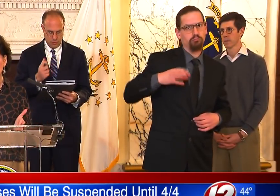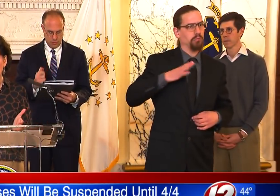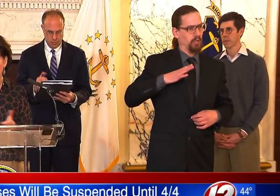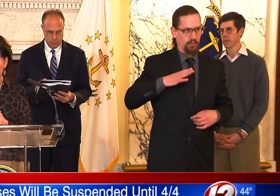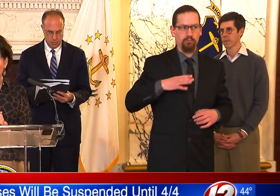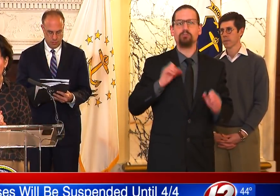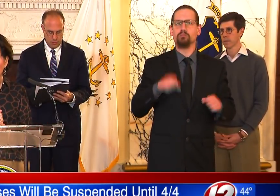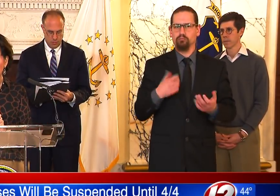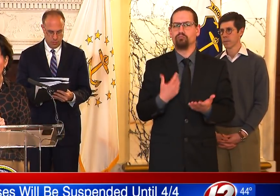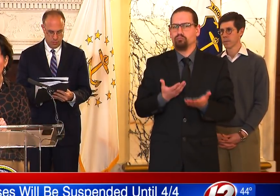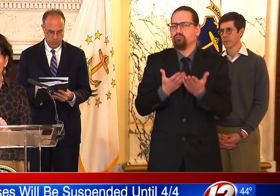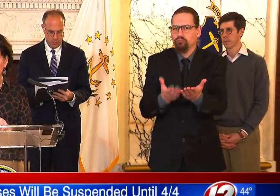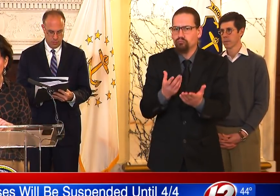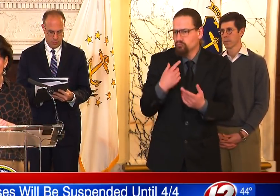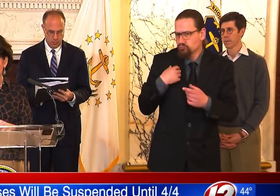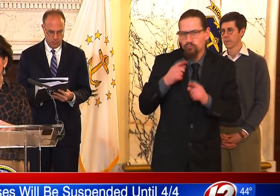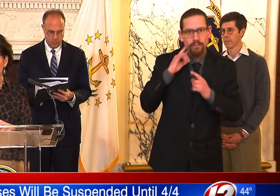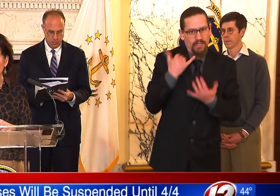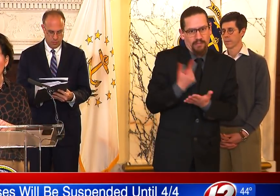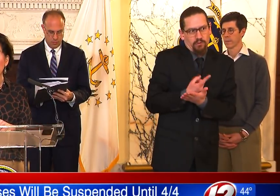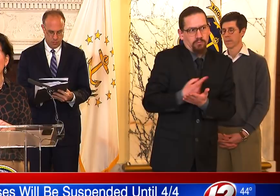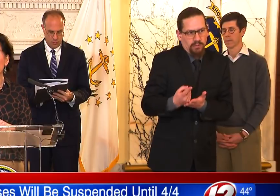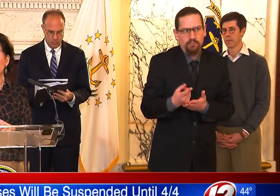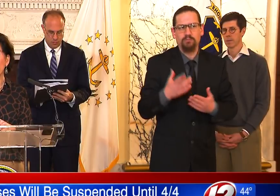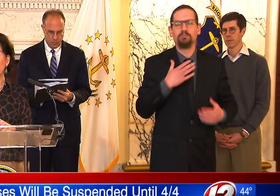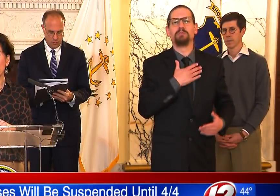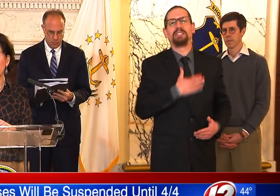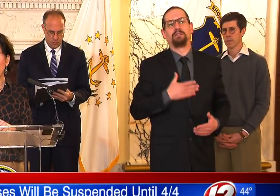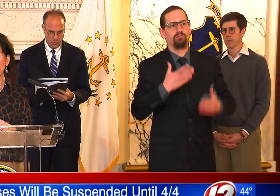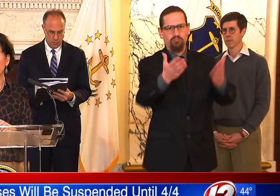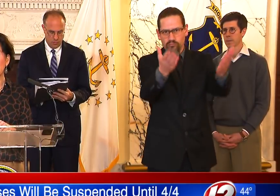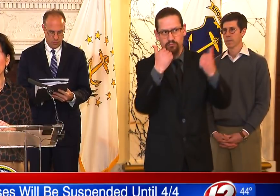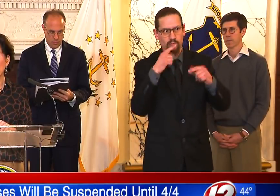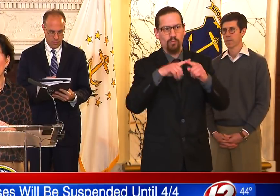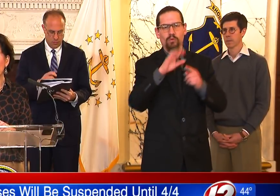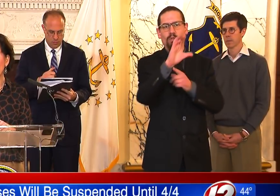ABLE TO DO THIS SAFELY, ESPECIALLY IF YOU CAN VOLUNTEER AND OFFER YOUR SERVICES FOR THE NEXT WEEK.